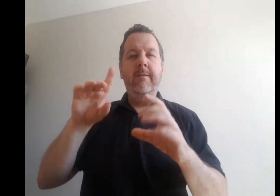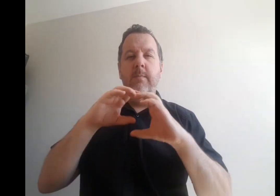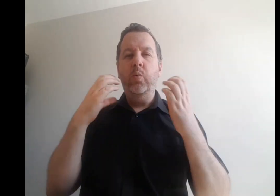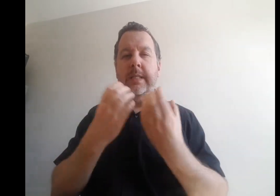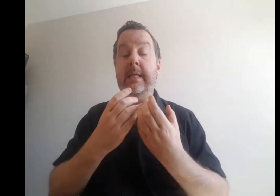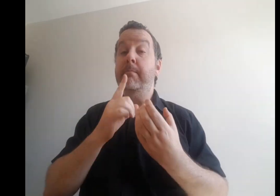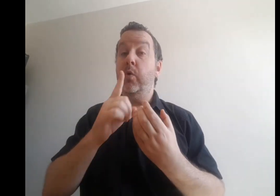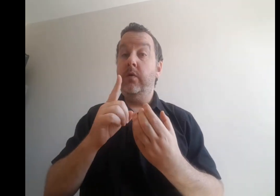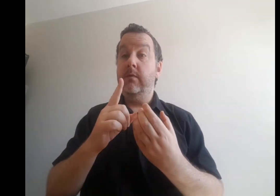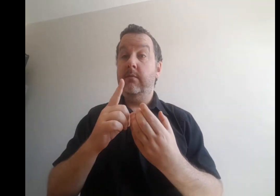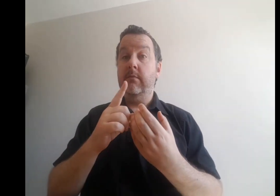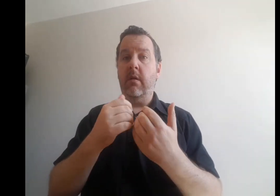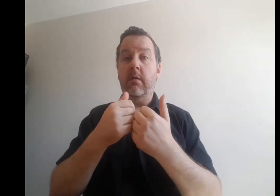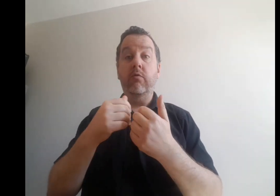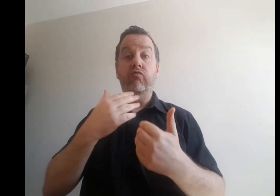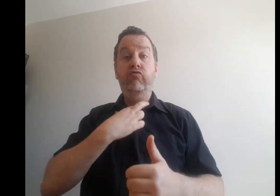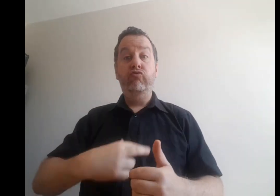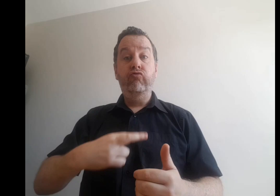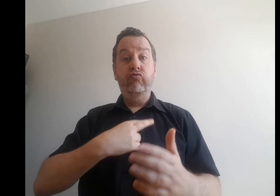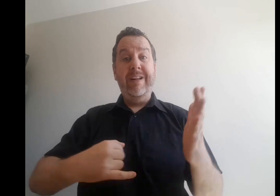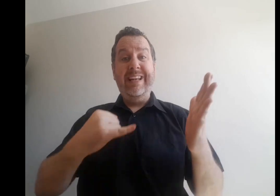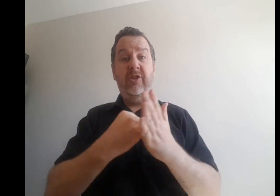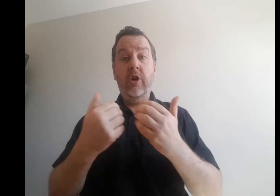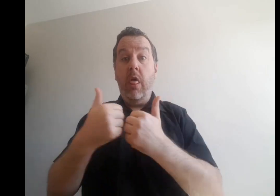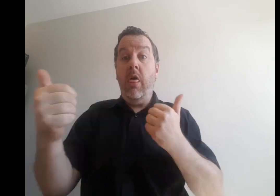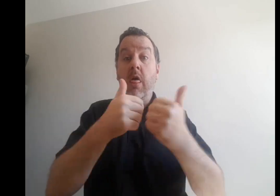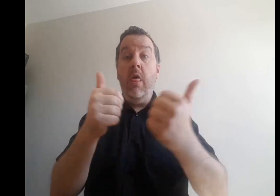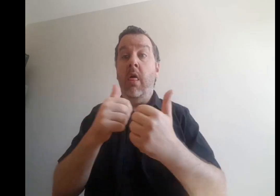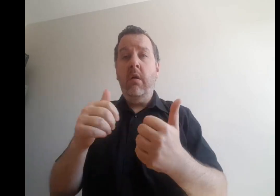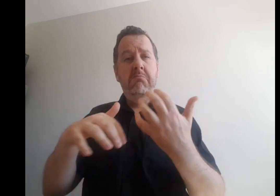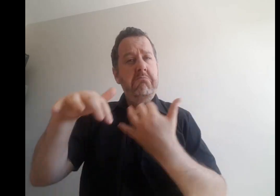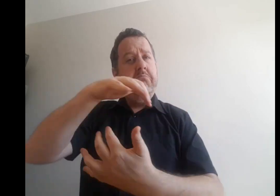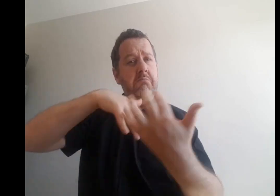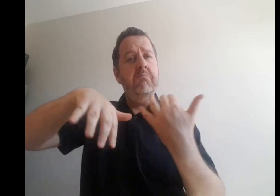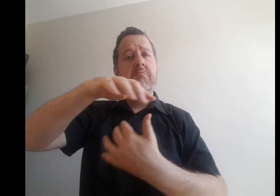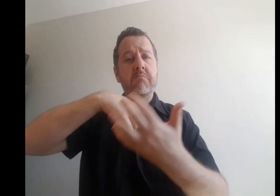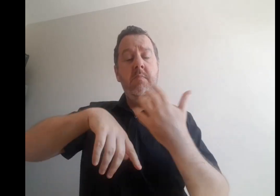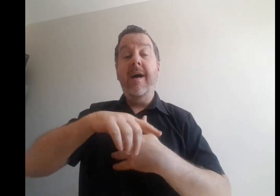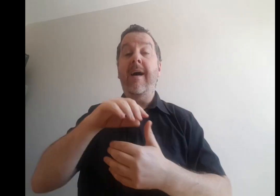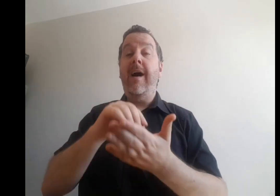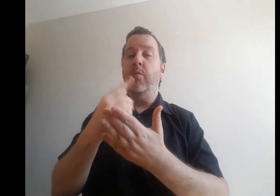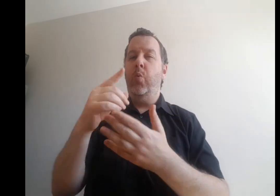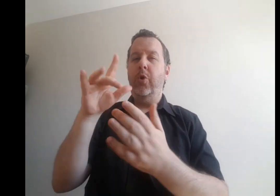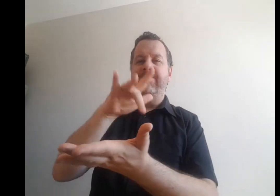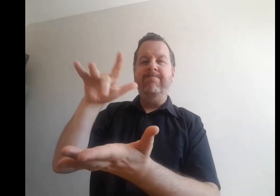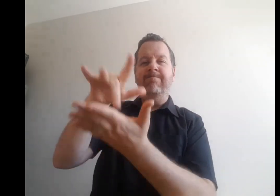that was quite multi-denominational. There was a deaf Mission Hall,